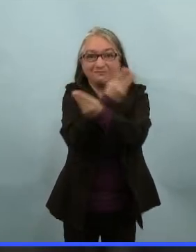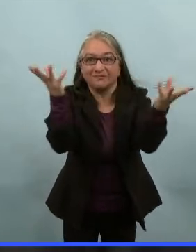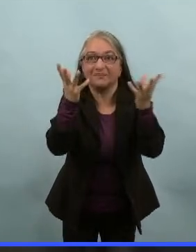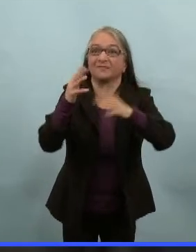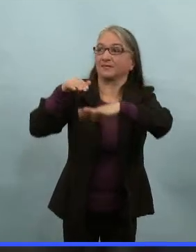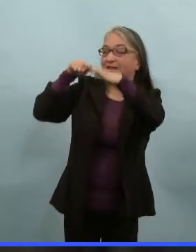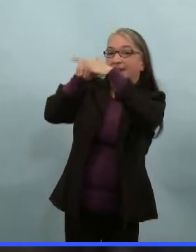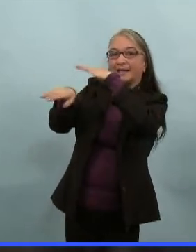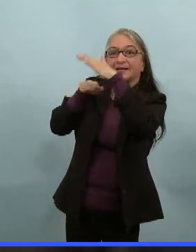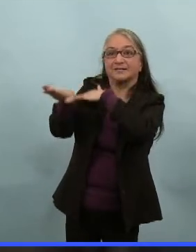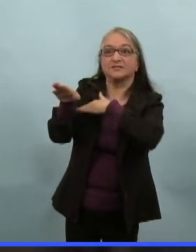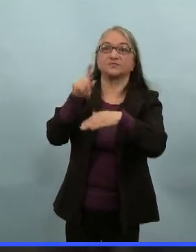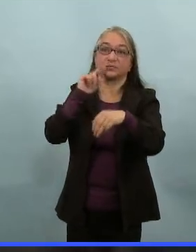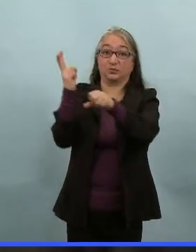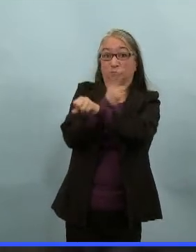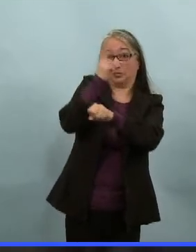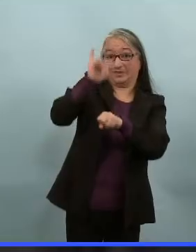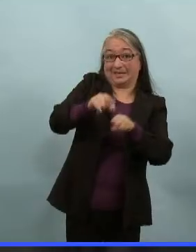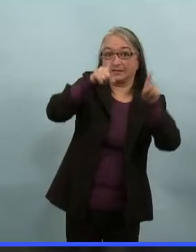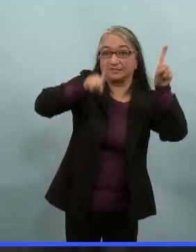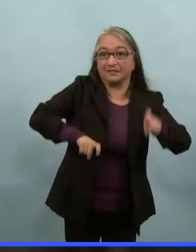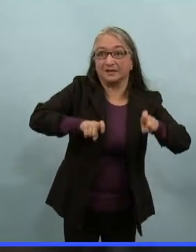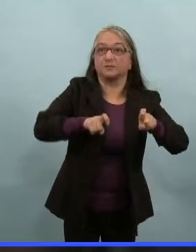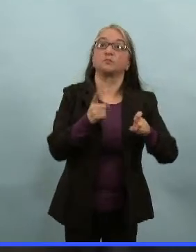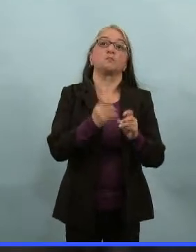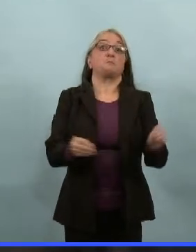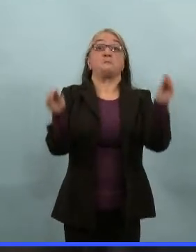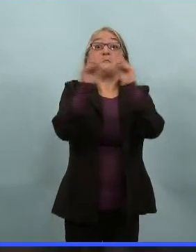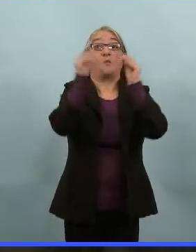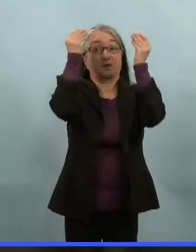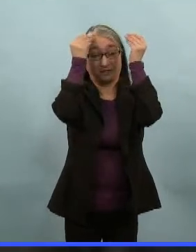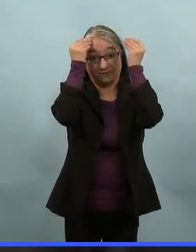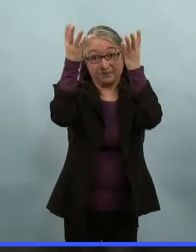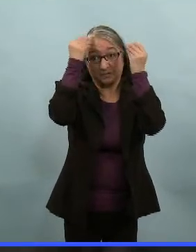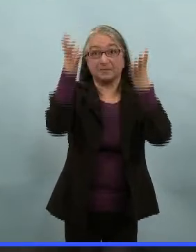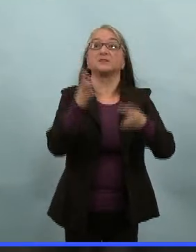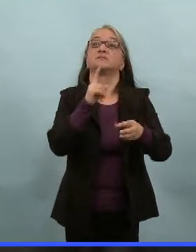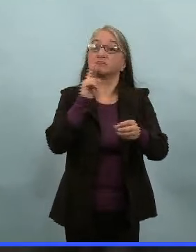again once that information is finalized we will provide greater information to the public on that